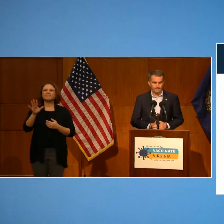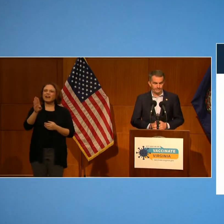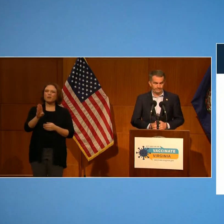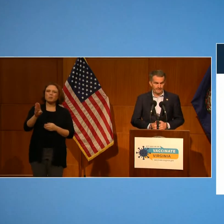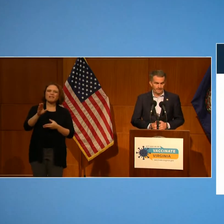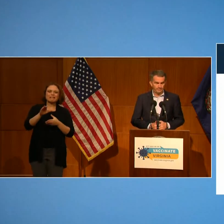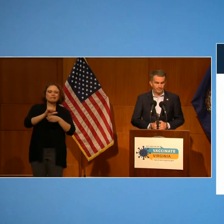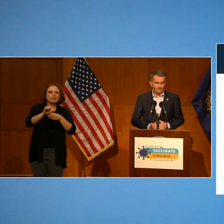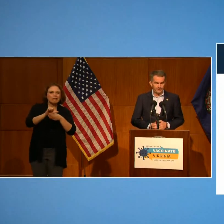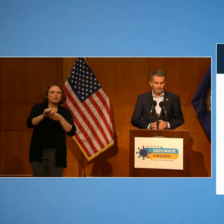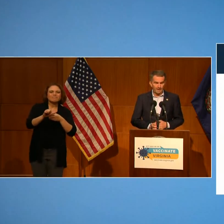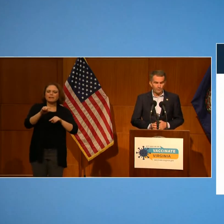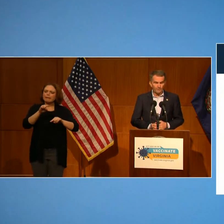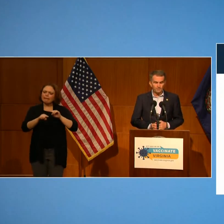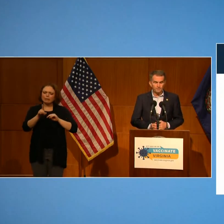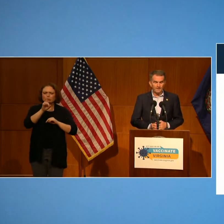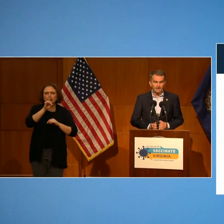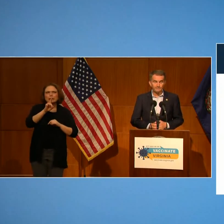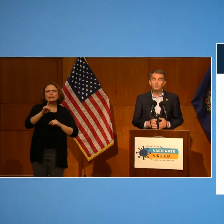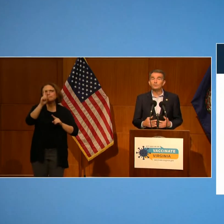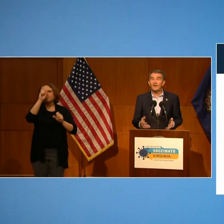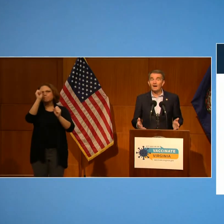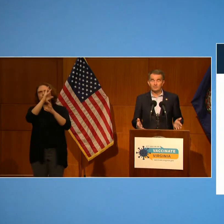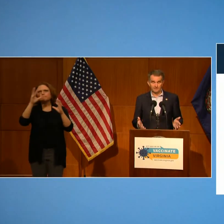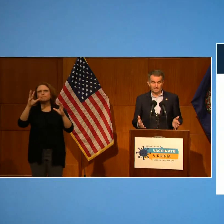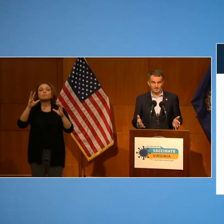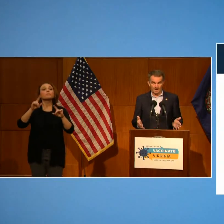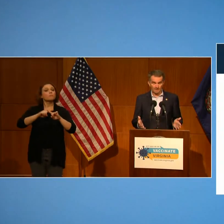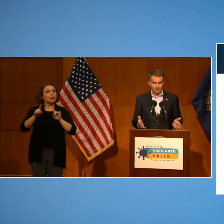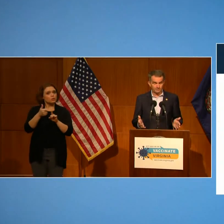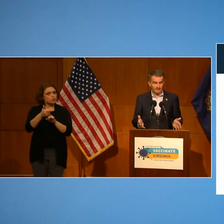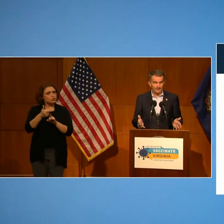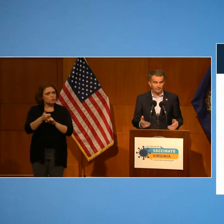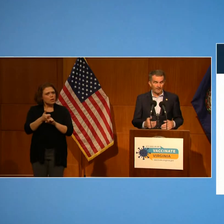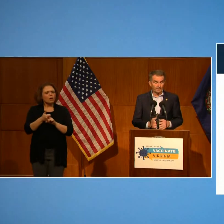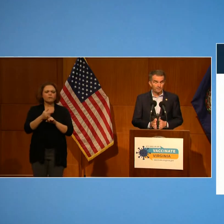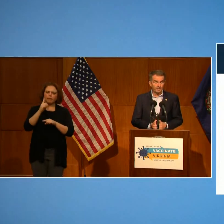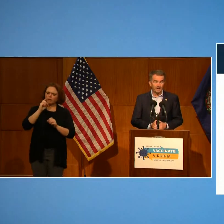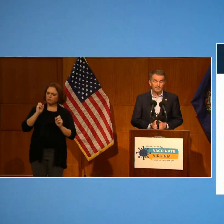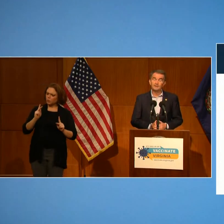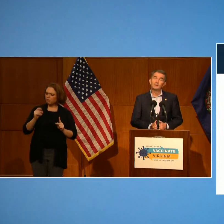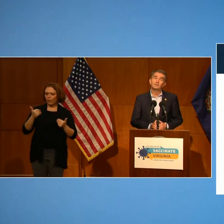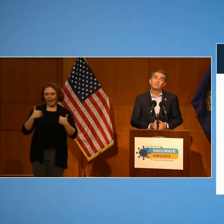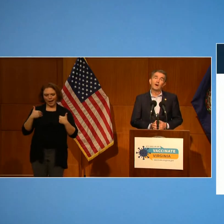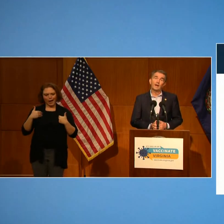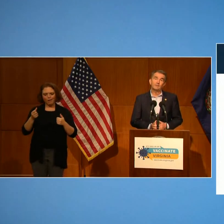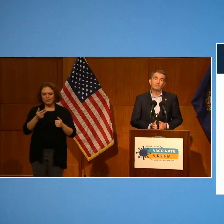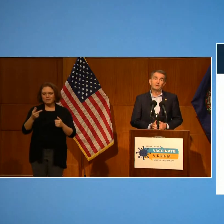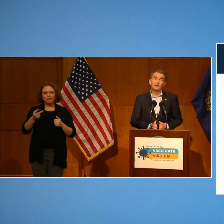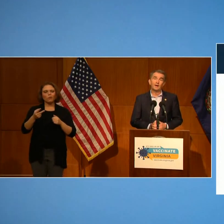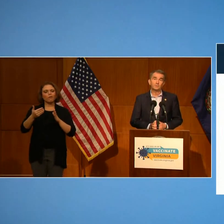BILLION MAY NOT FEEL TANGIBLE. TO A LOT OF PEOPLE. BUT THINK